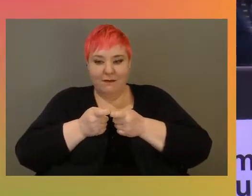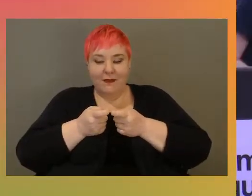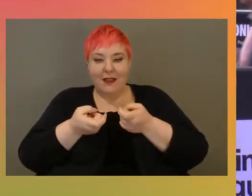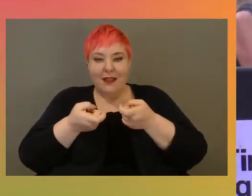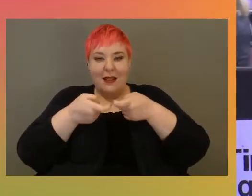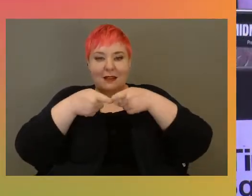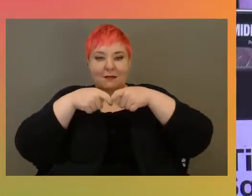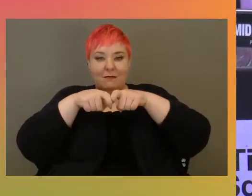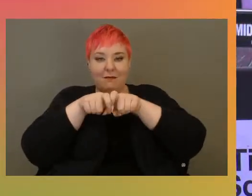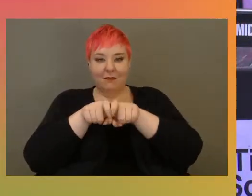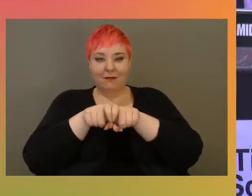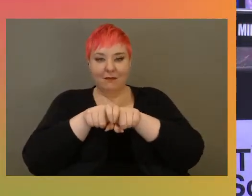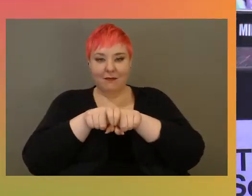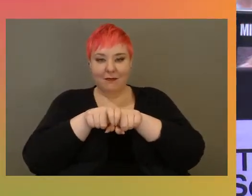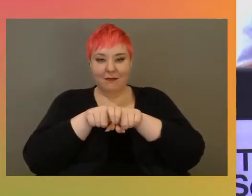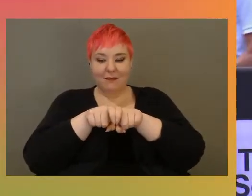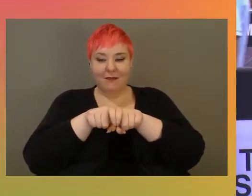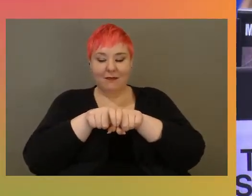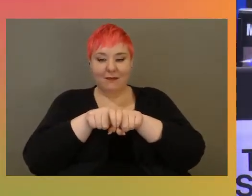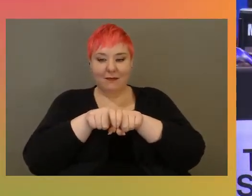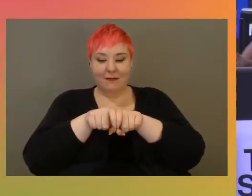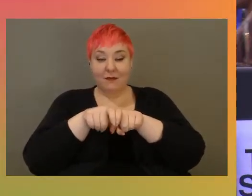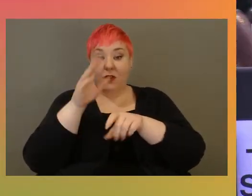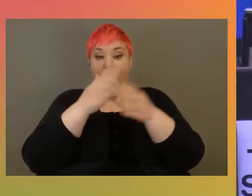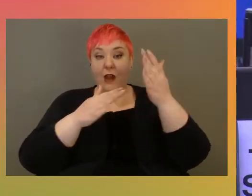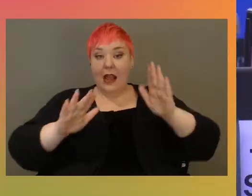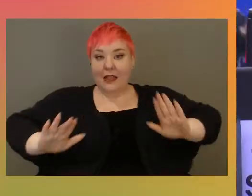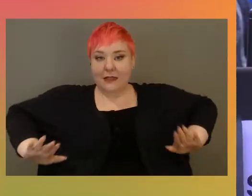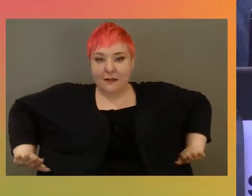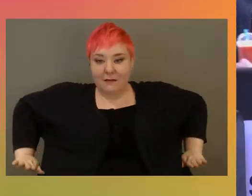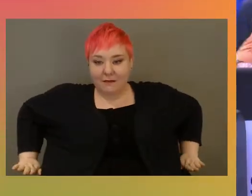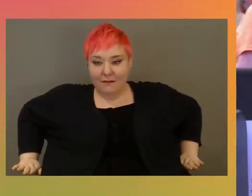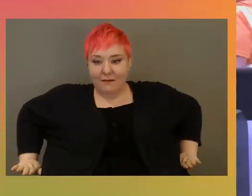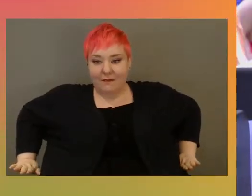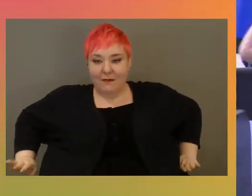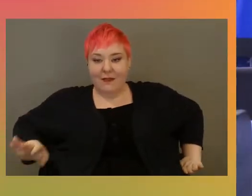TOGETHER, KNEES WIDE, PICK UP YOUR HIPS, SCOOP THEM FORWARD. AND THEN DRAW YOUR KNEES